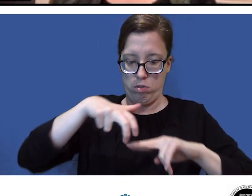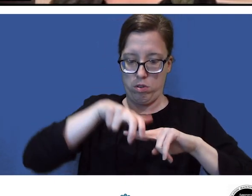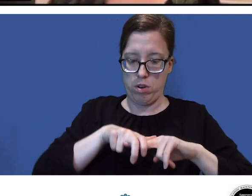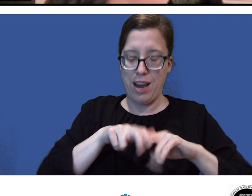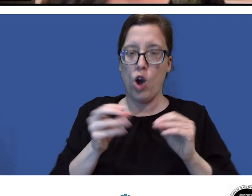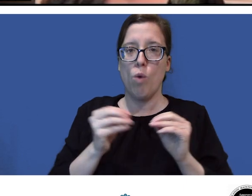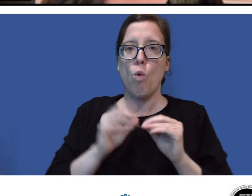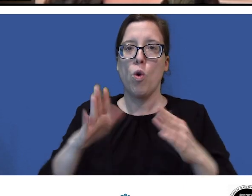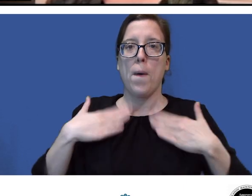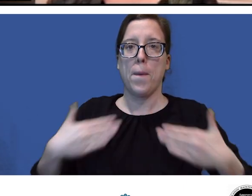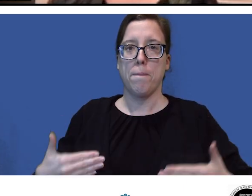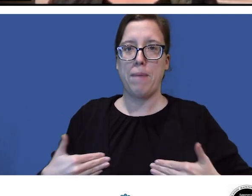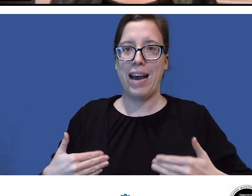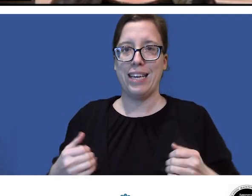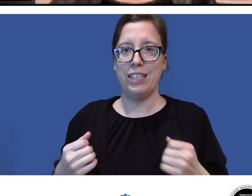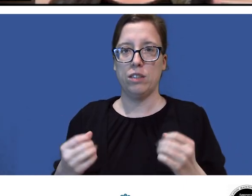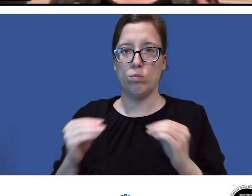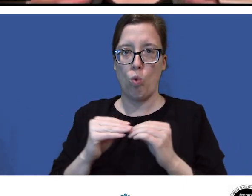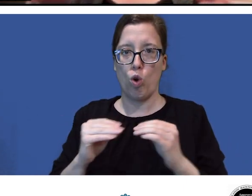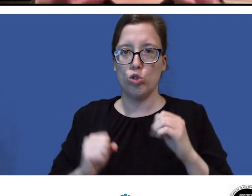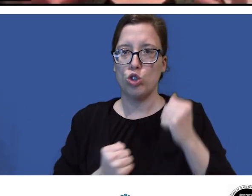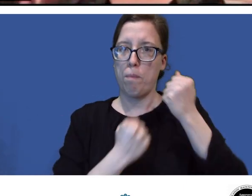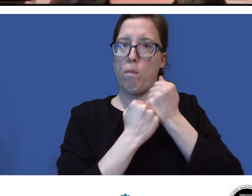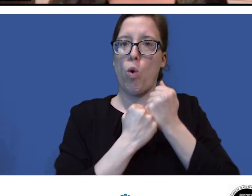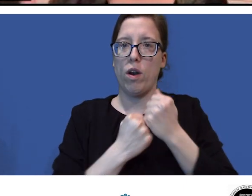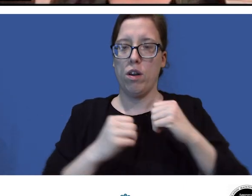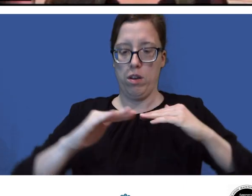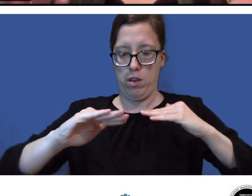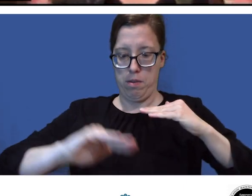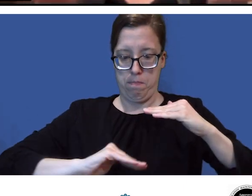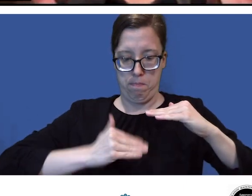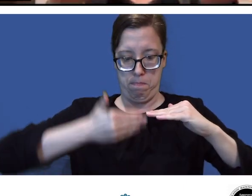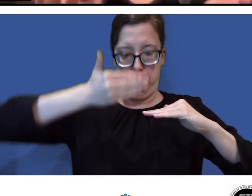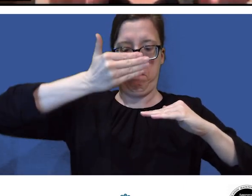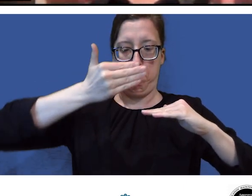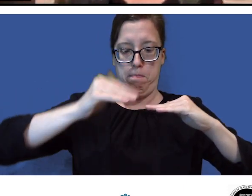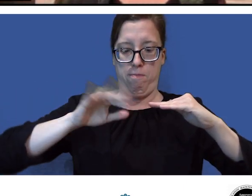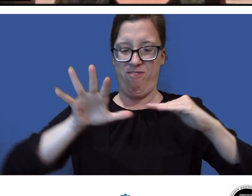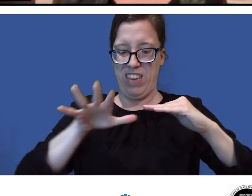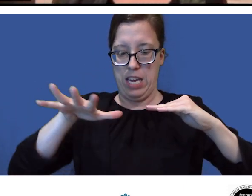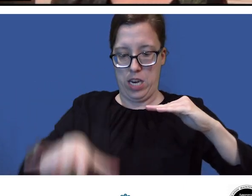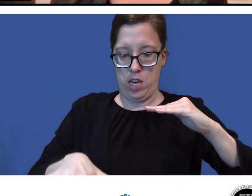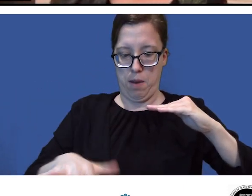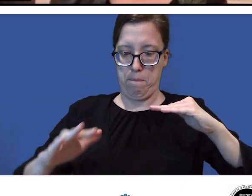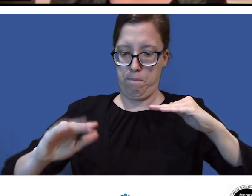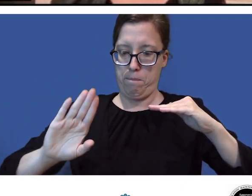feet are on the floor. So you've got several body parts that have support from underneath, right?